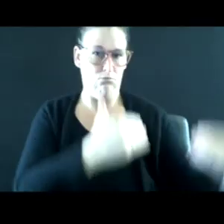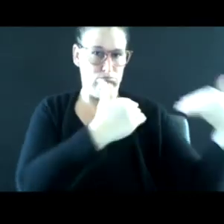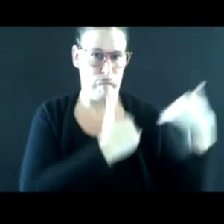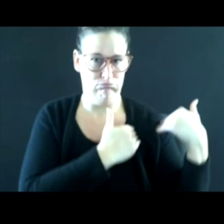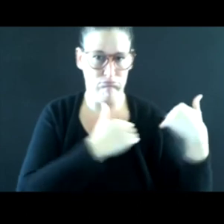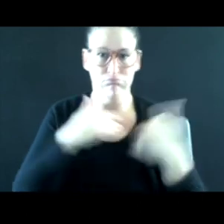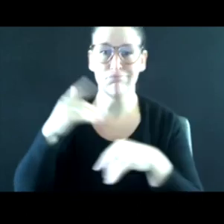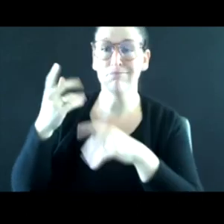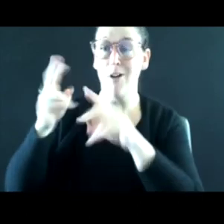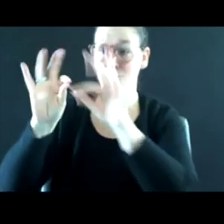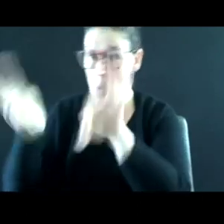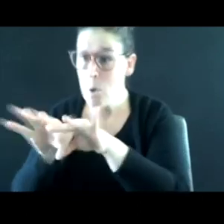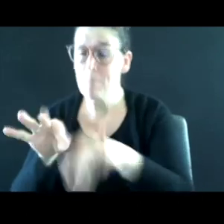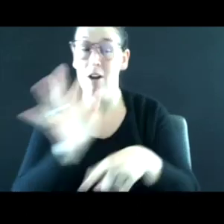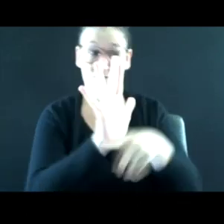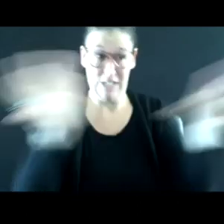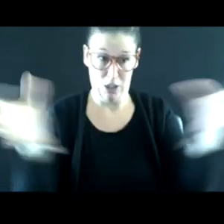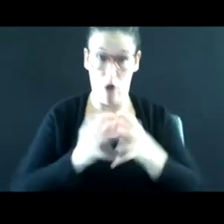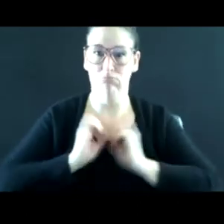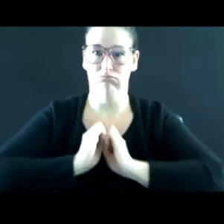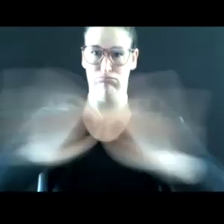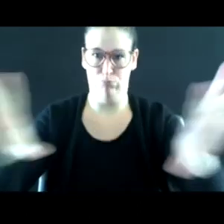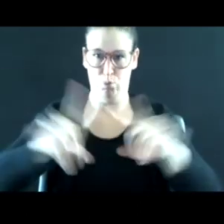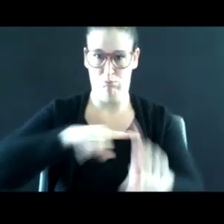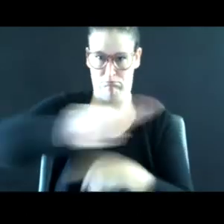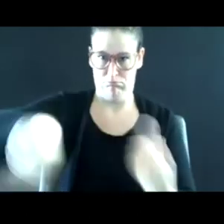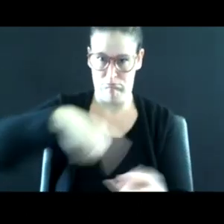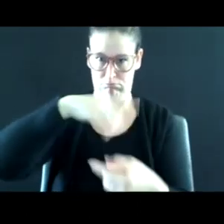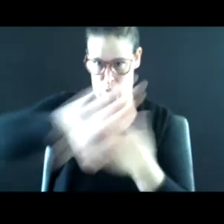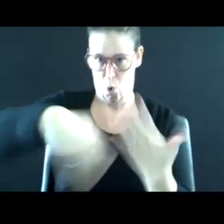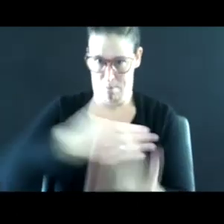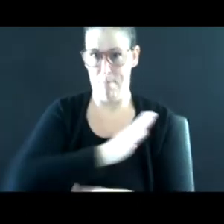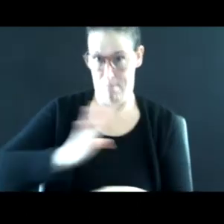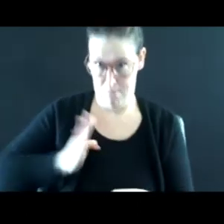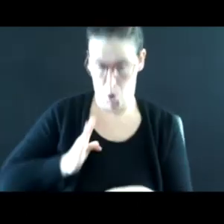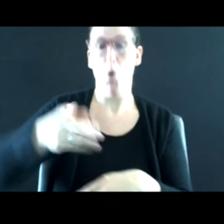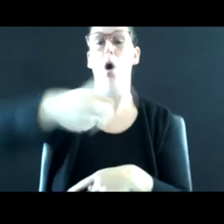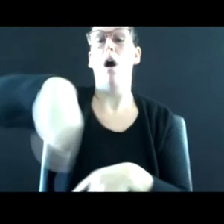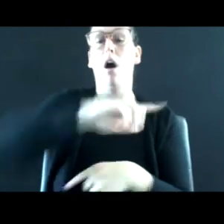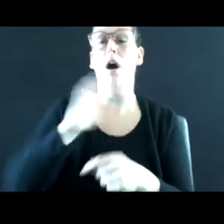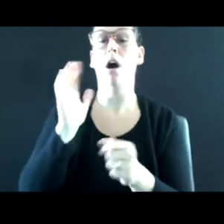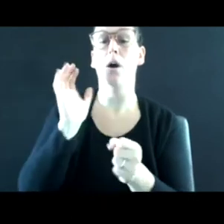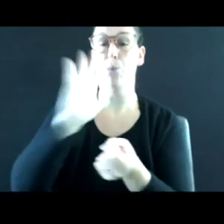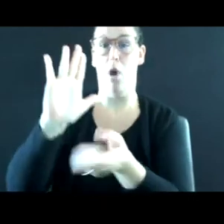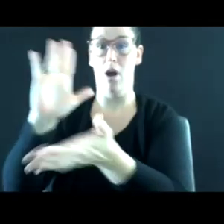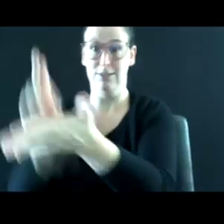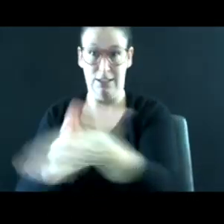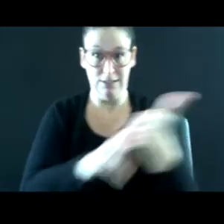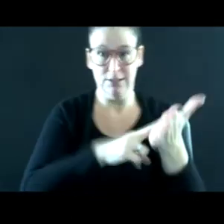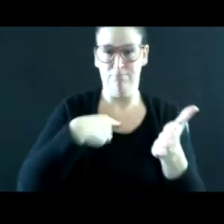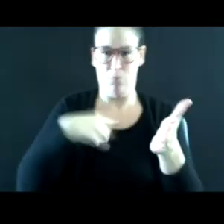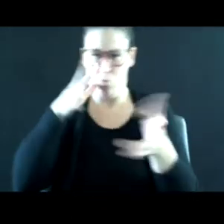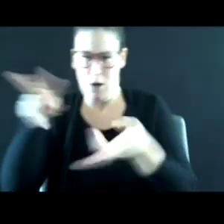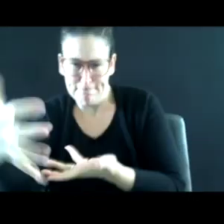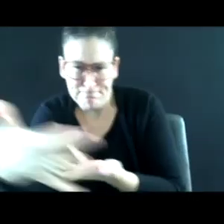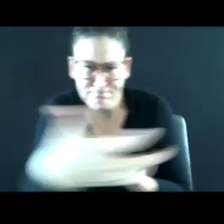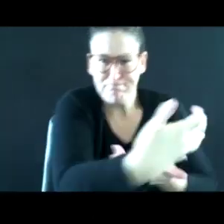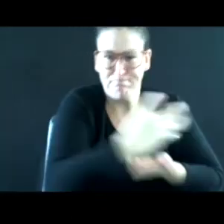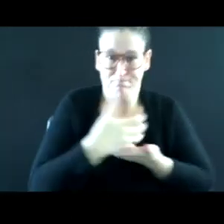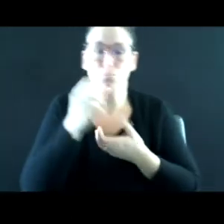will be responsible for sending out the form and videos and collecting the signatures.